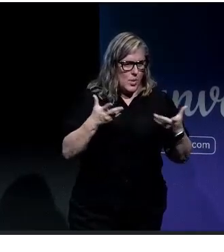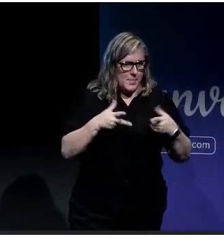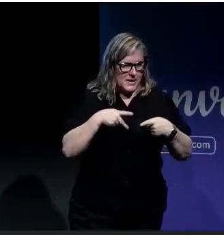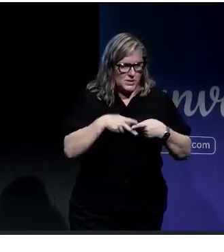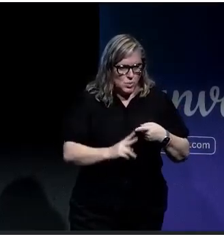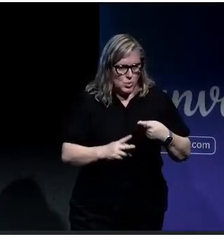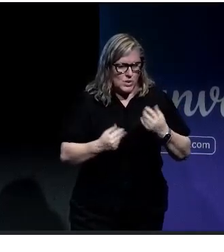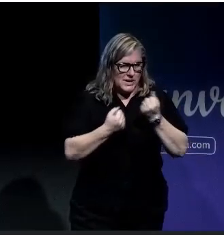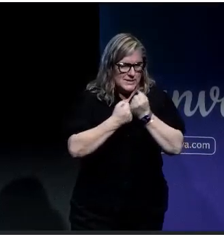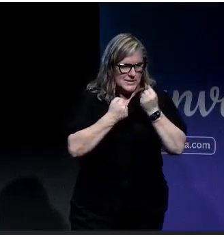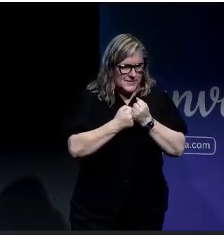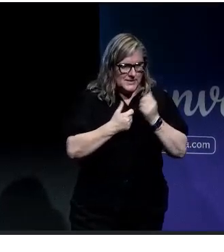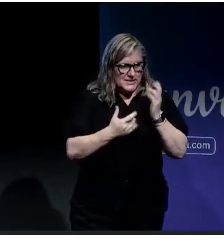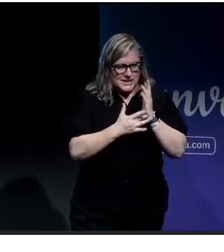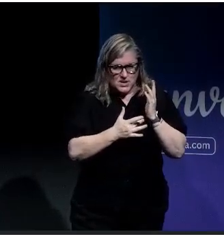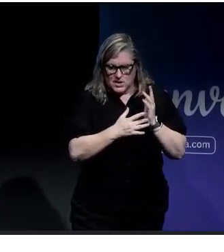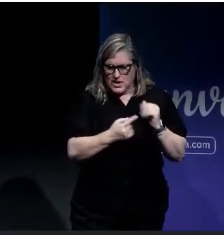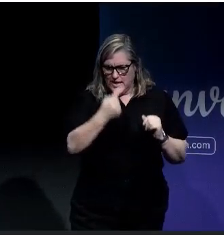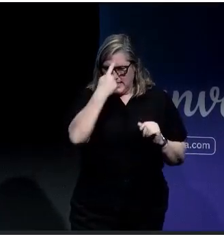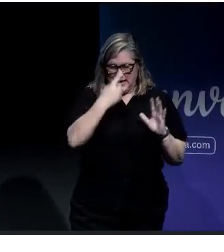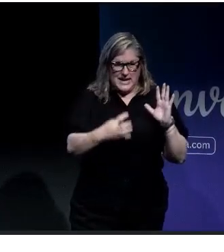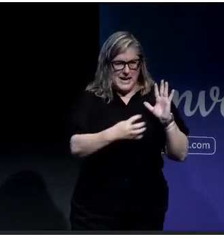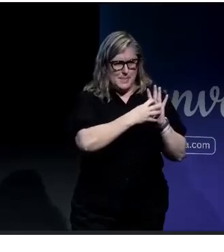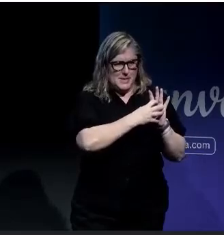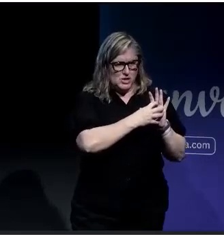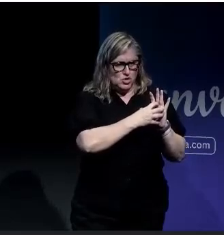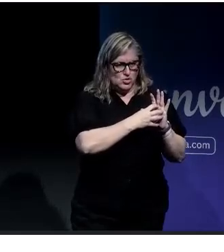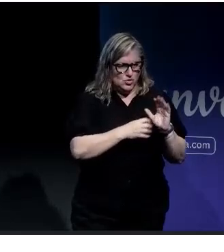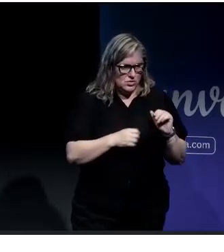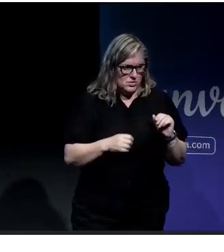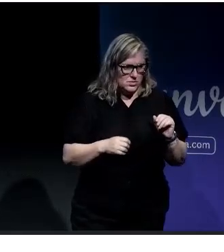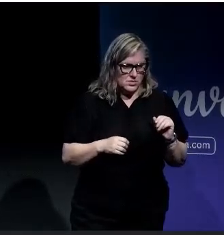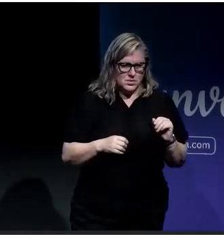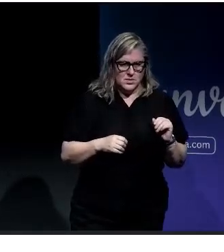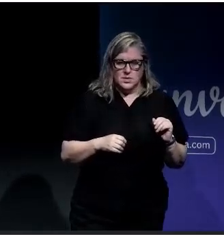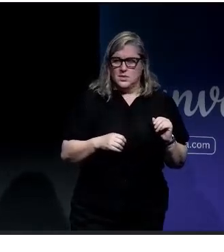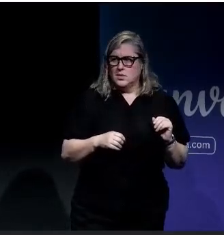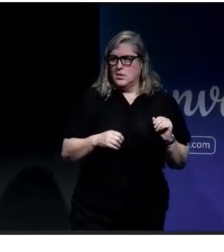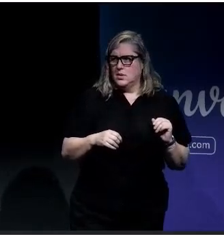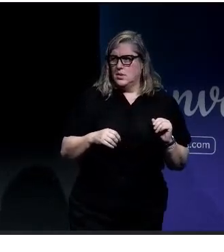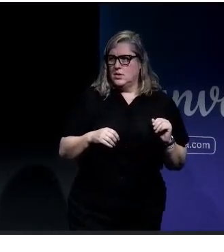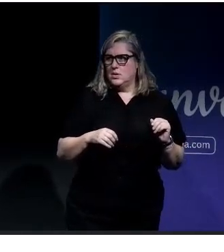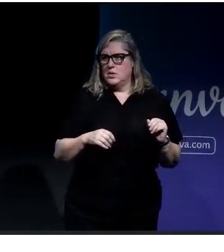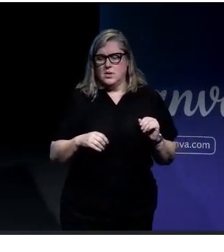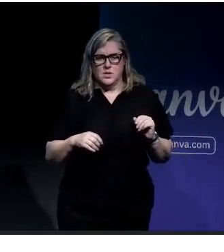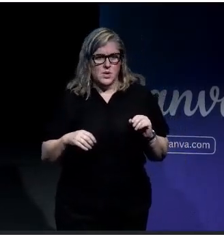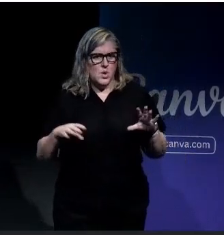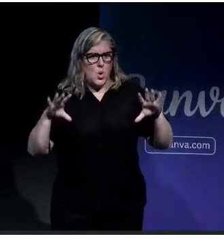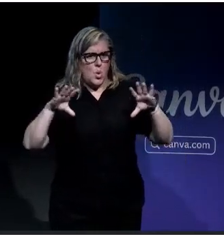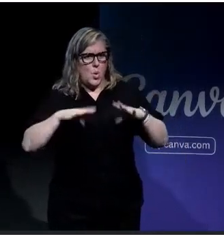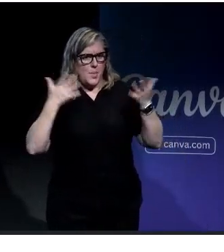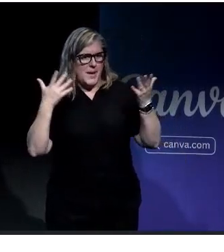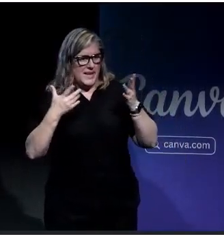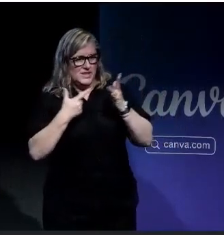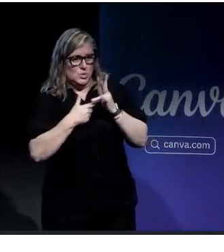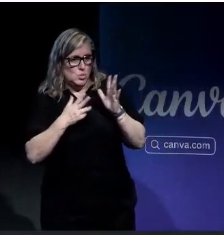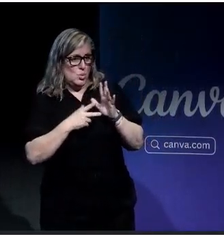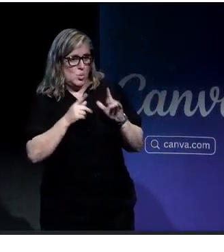going to think that that's an image. Uh, so an automated tool will not tell you that this is a,